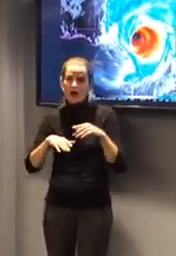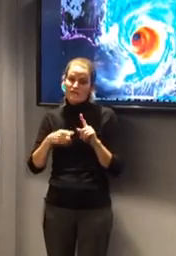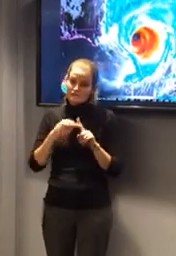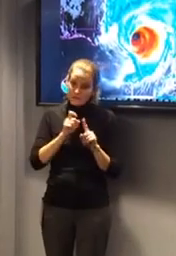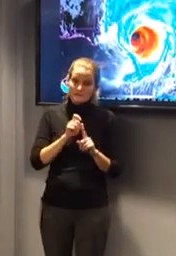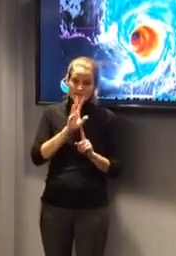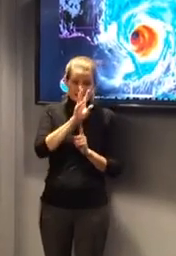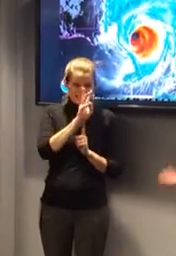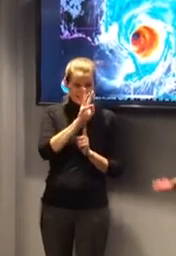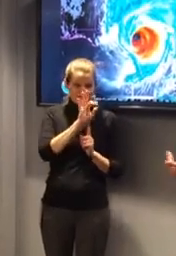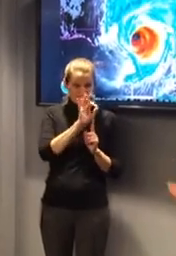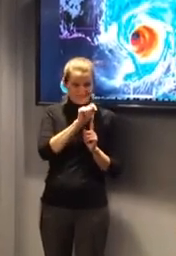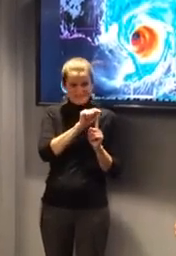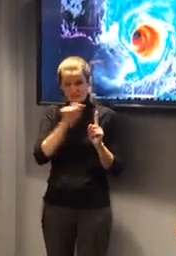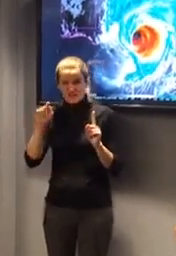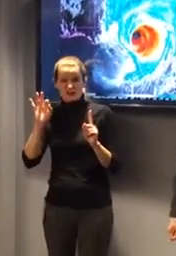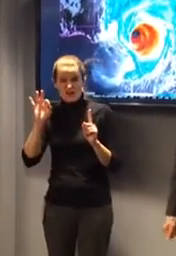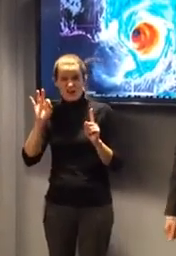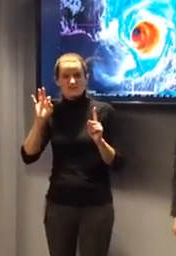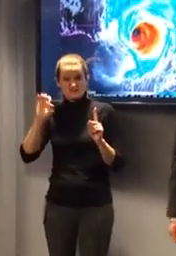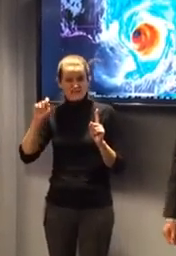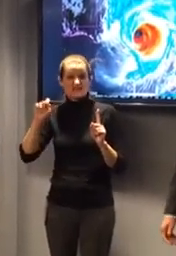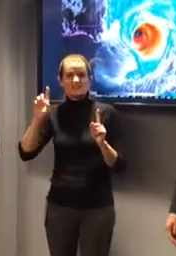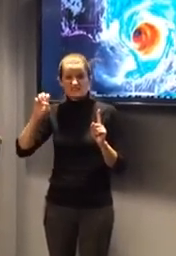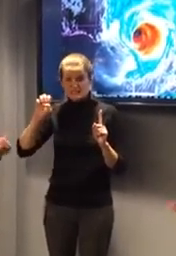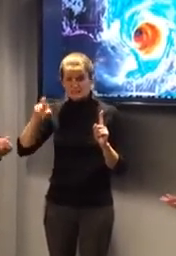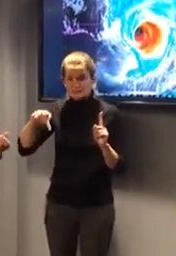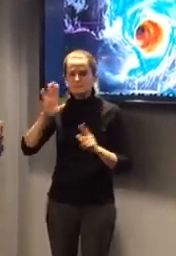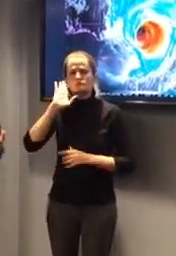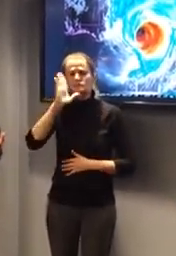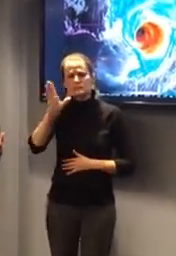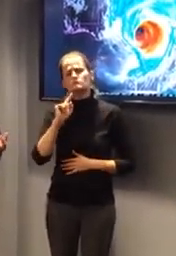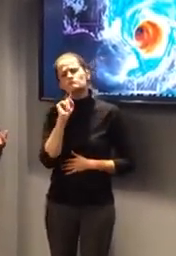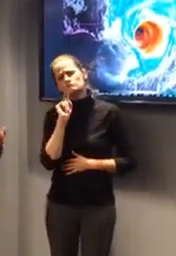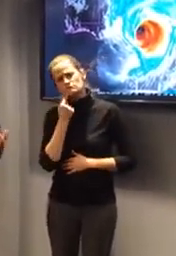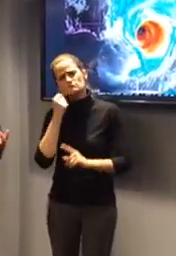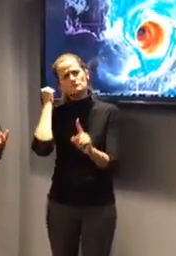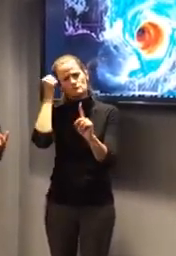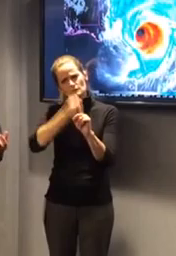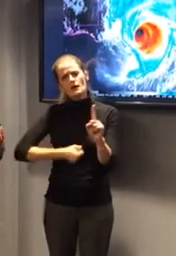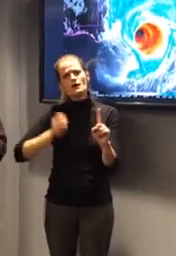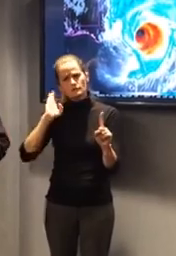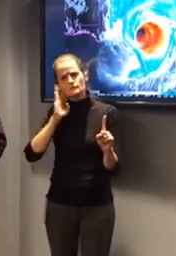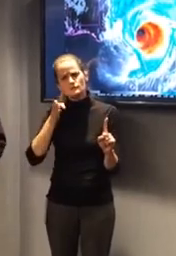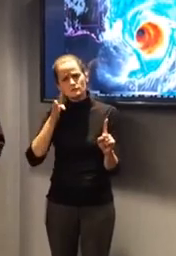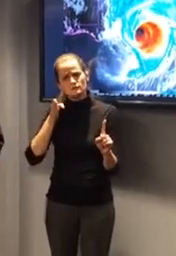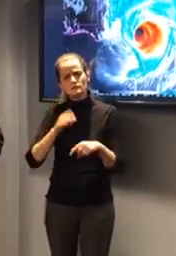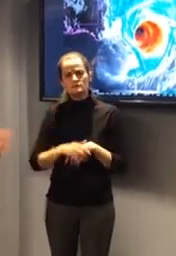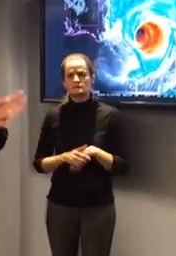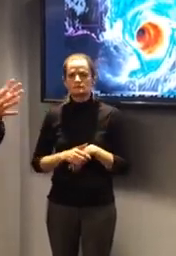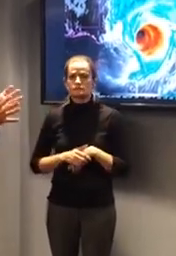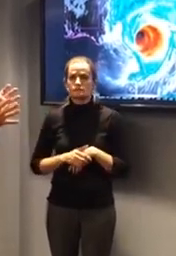So there will be significant impacts along those coastal areas. So major hurricane with significant winds, significant storm surge, as all that water